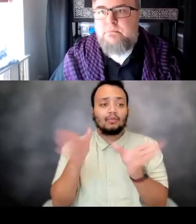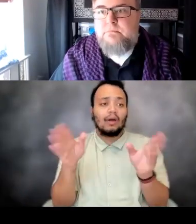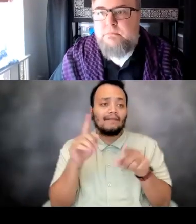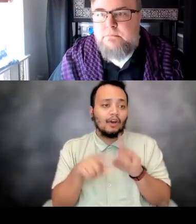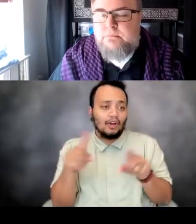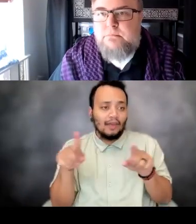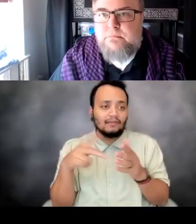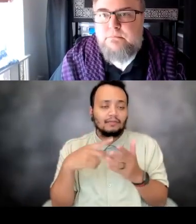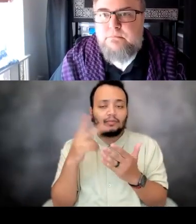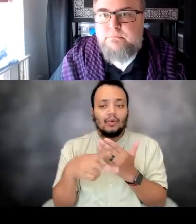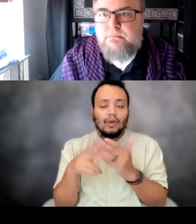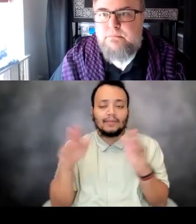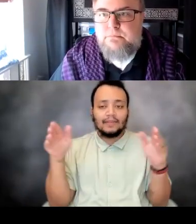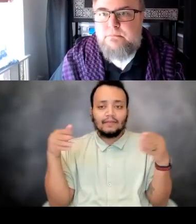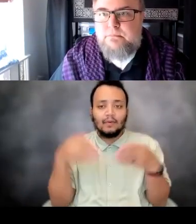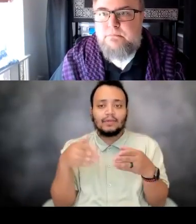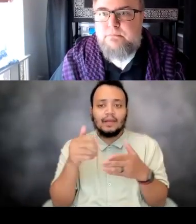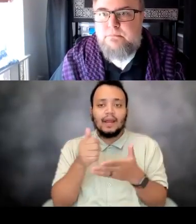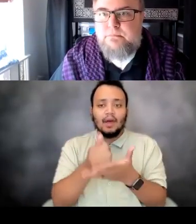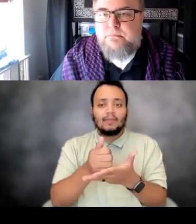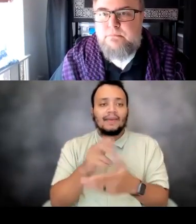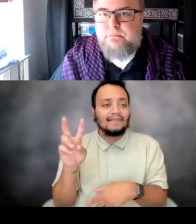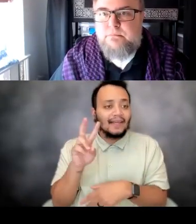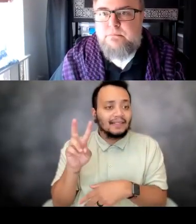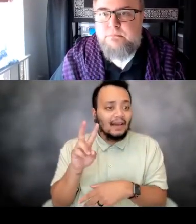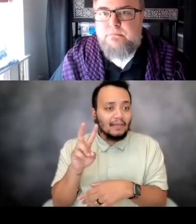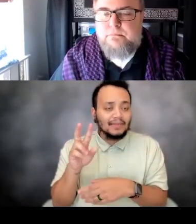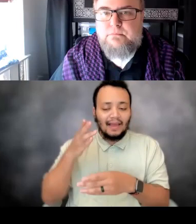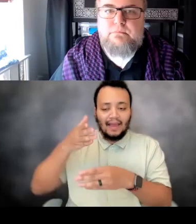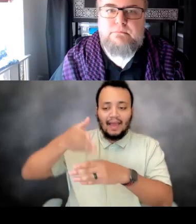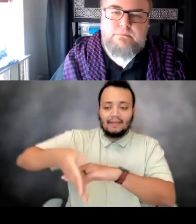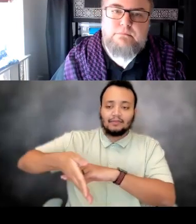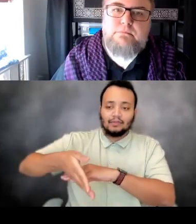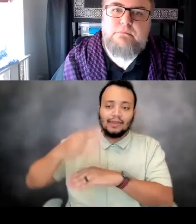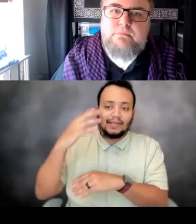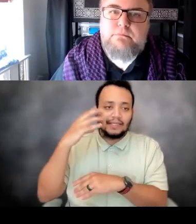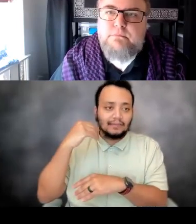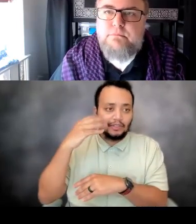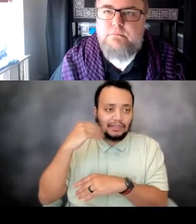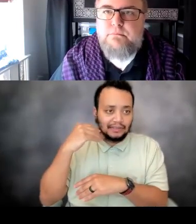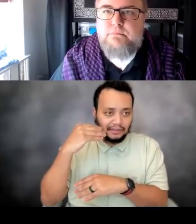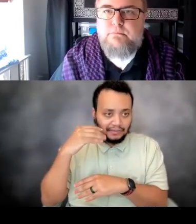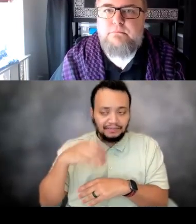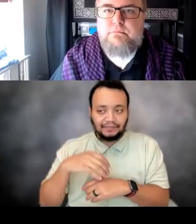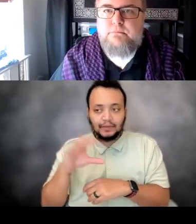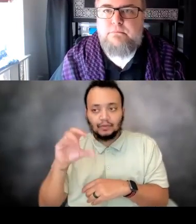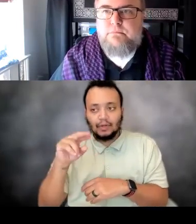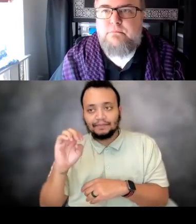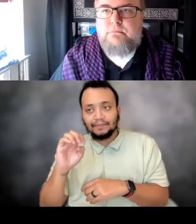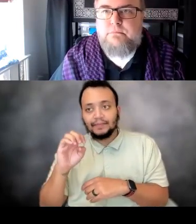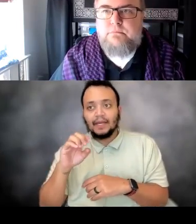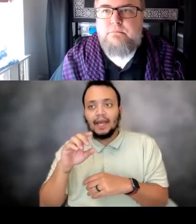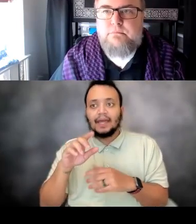that really focus on helping victims in the immediate aftermath of crime and then continue to support them as they rebuild their lives.